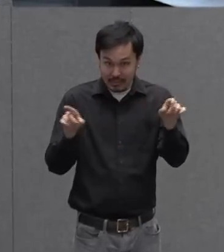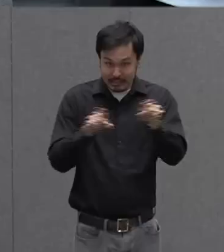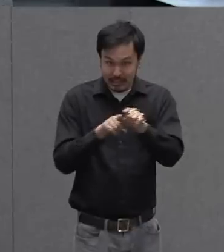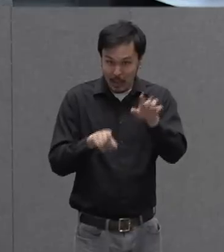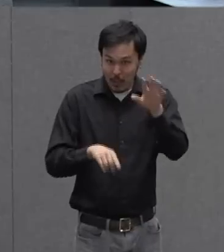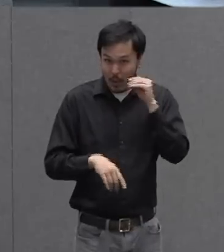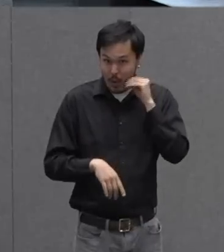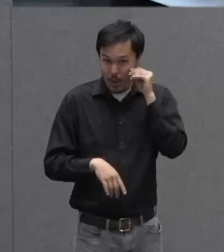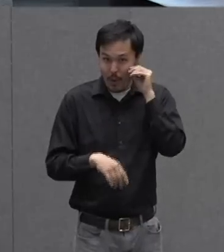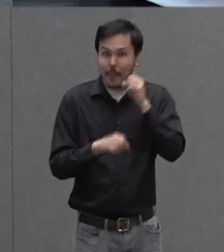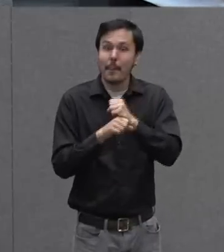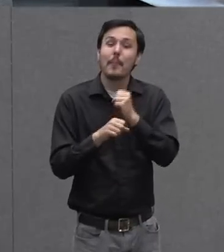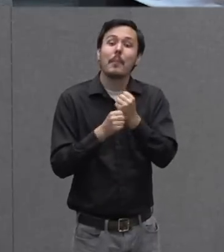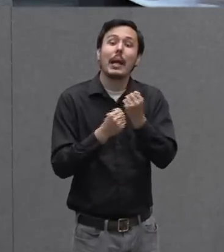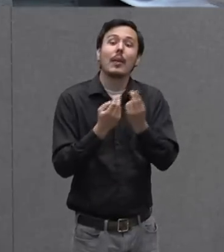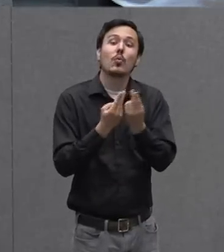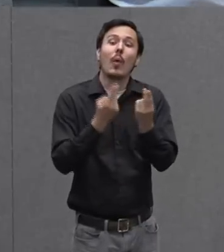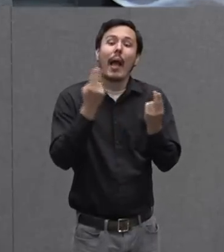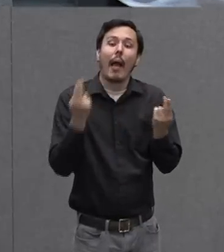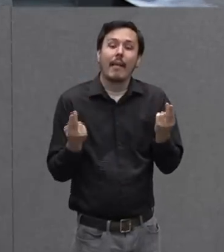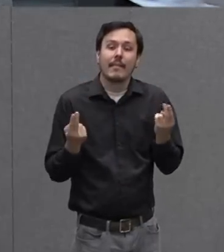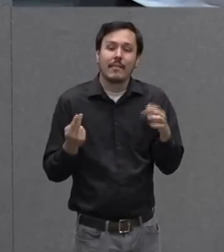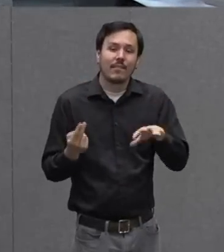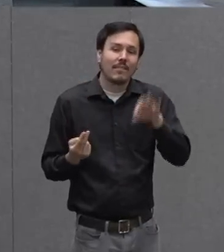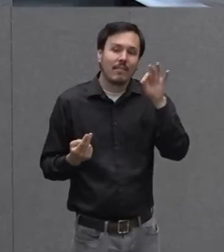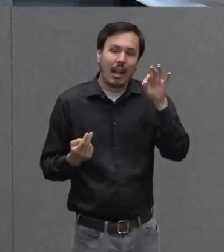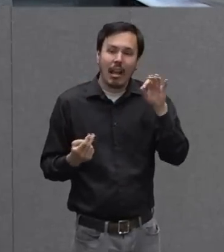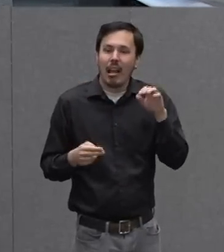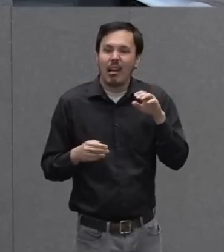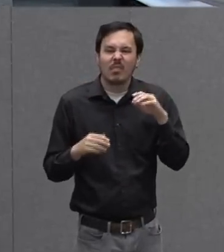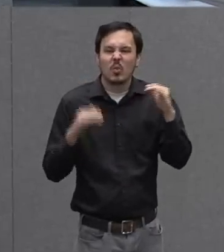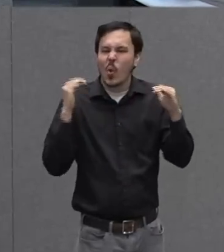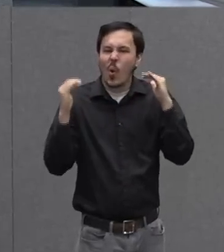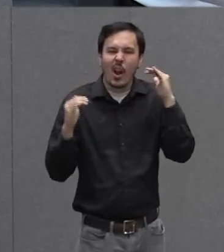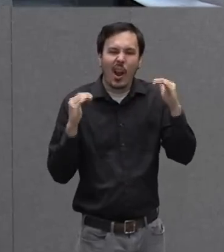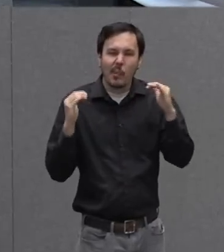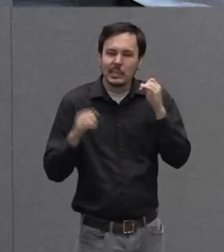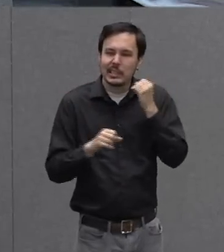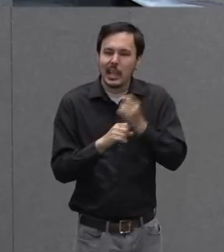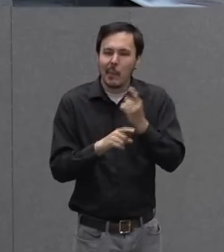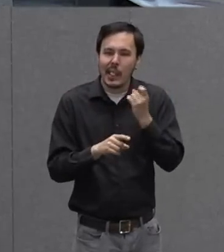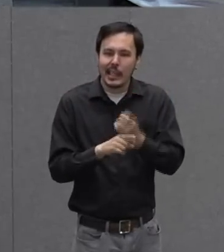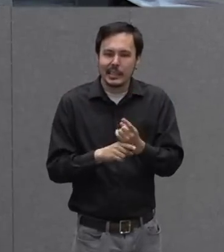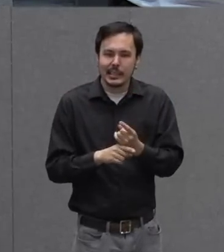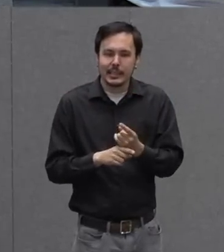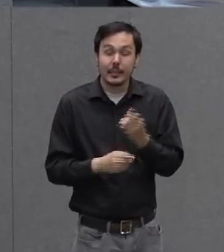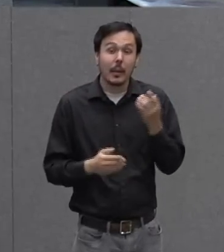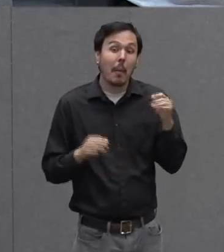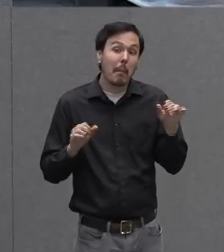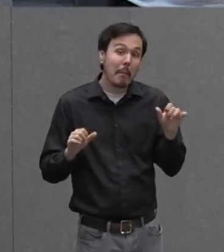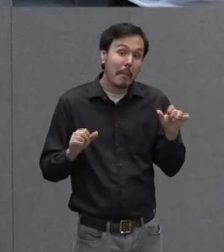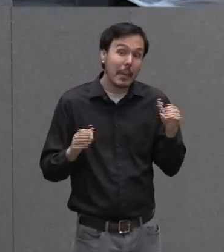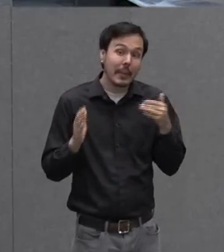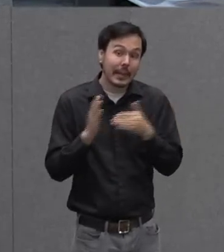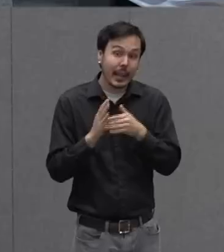Make a simple graph, find some grownups or some siblings. Maybe even you could play against yourself,